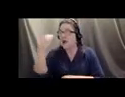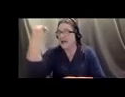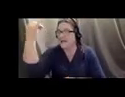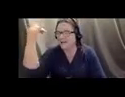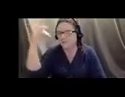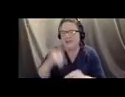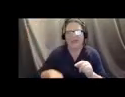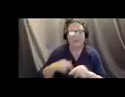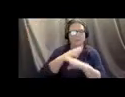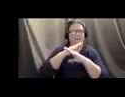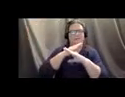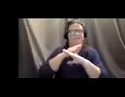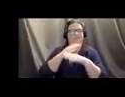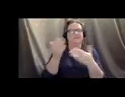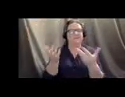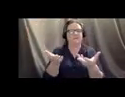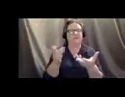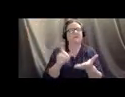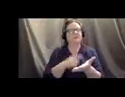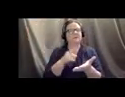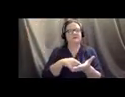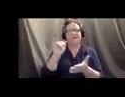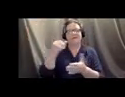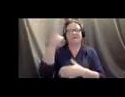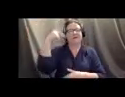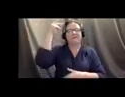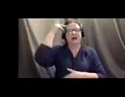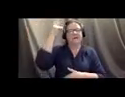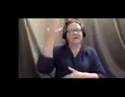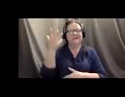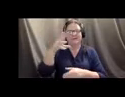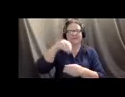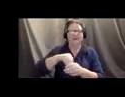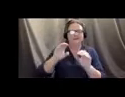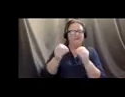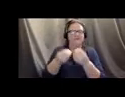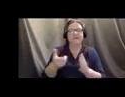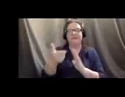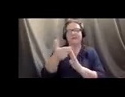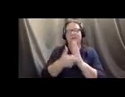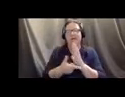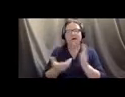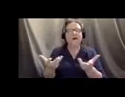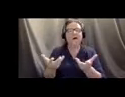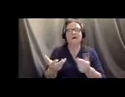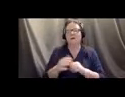And sometimes that's just, you know, the politics of the organization. It could.be legislative changes.